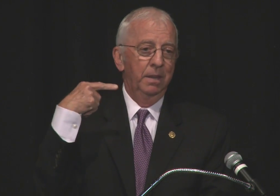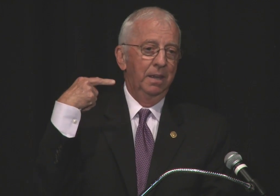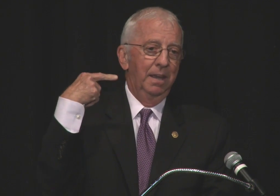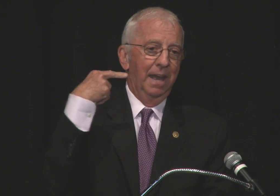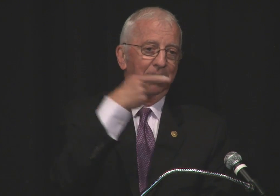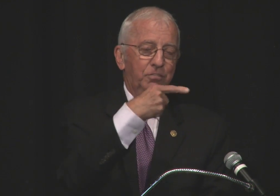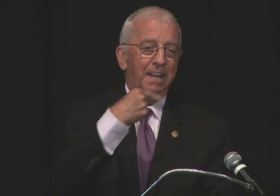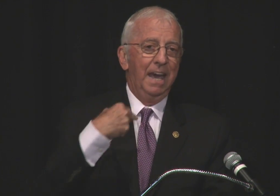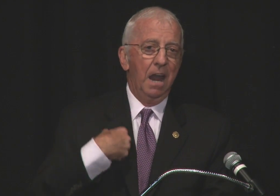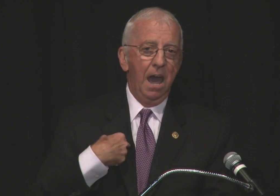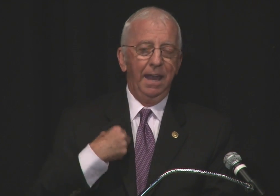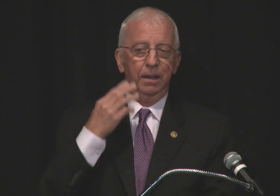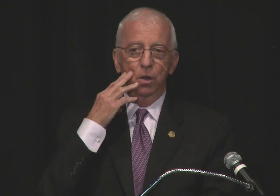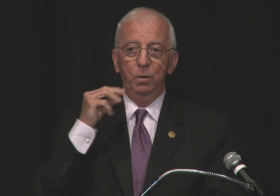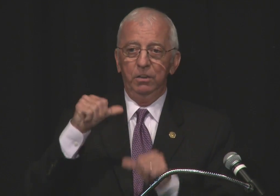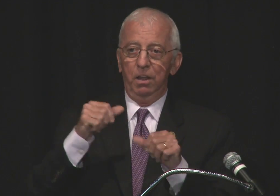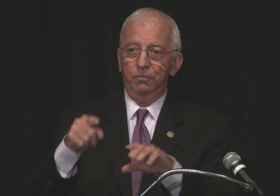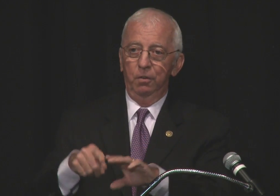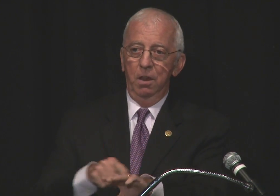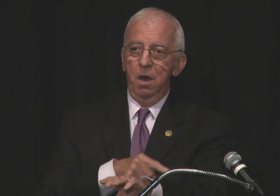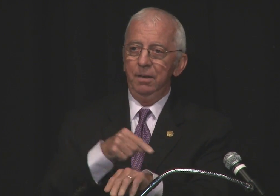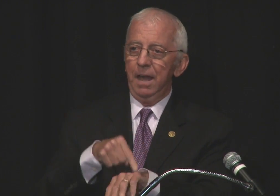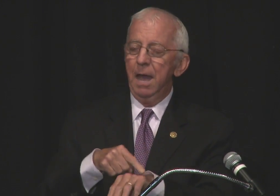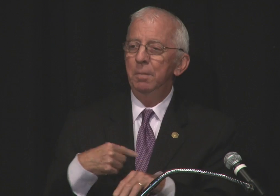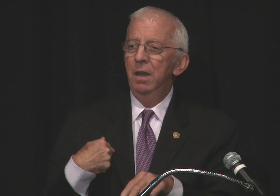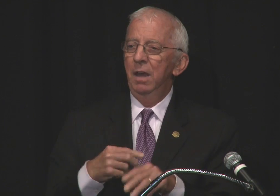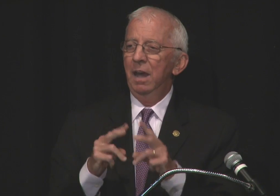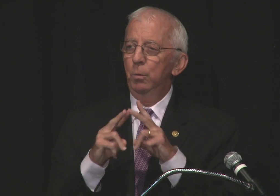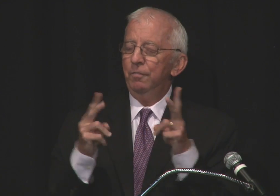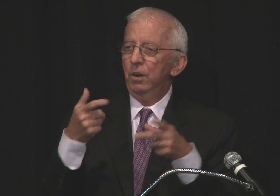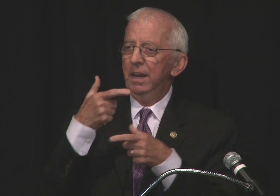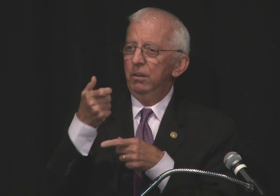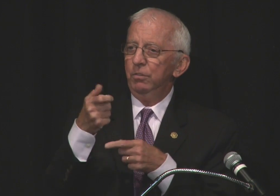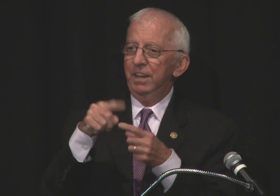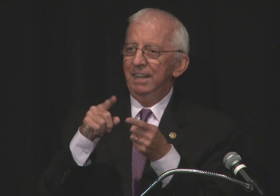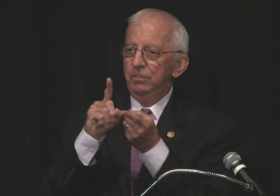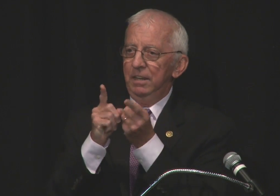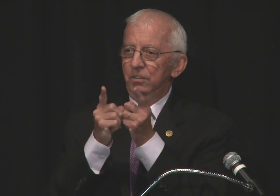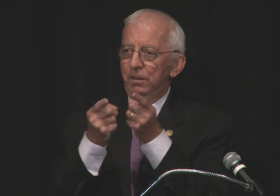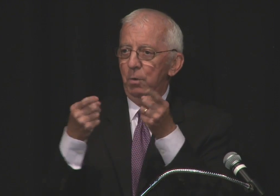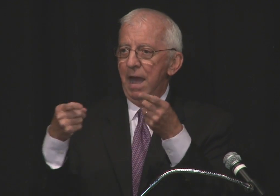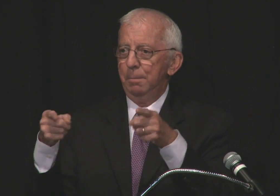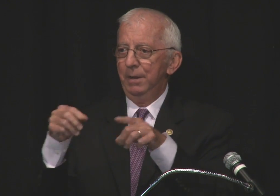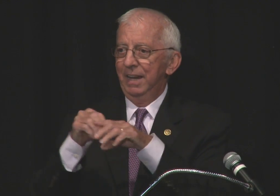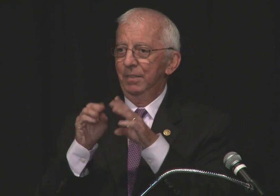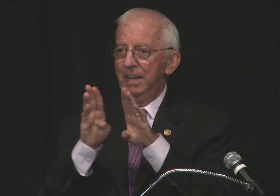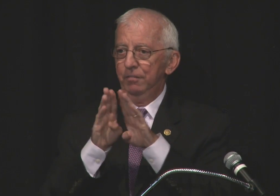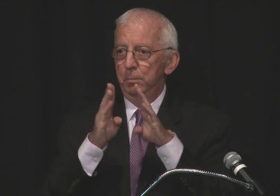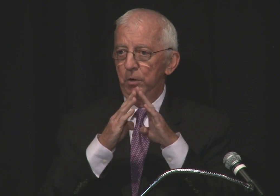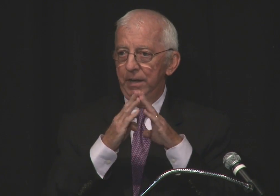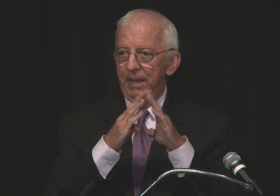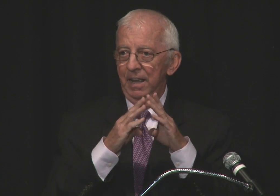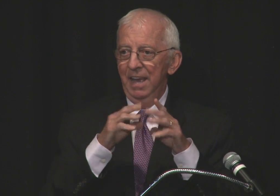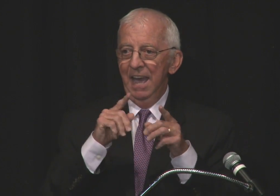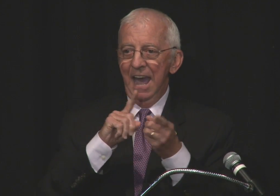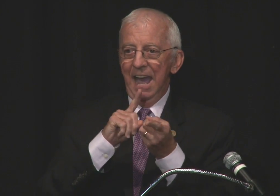And she and I have known each other for a long time. And we're very interested in changes that were happening in the deaf community